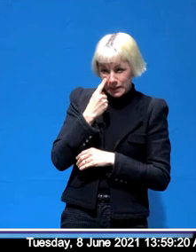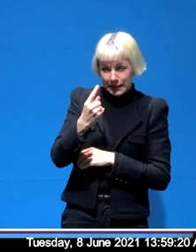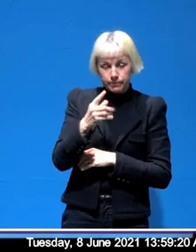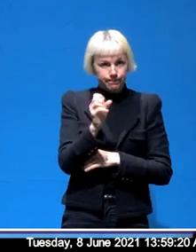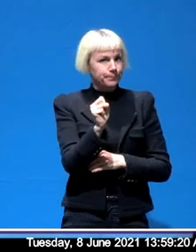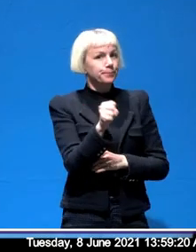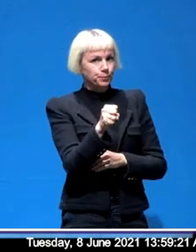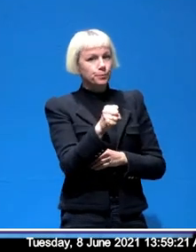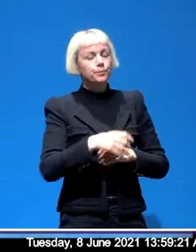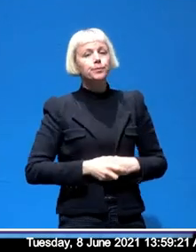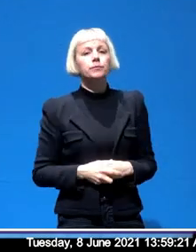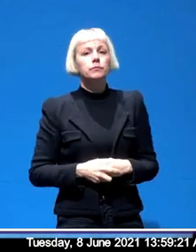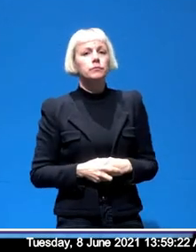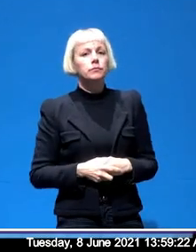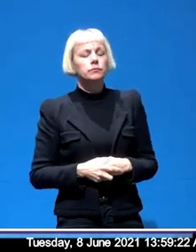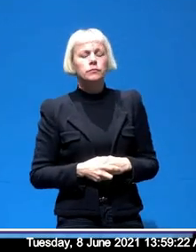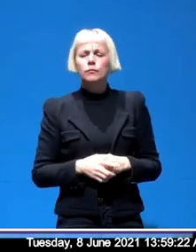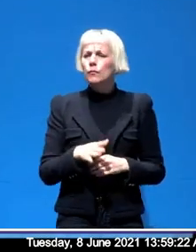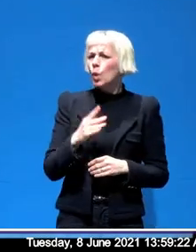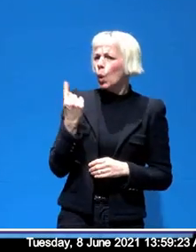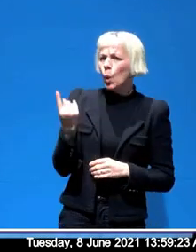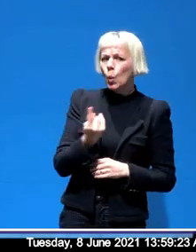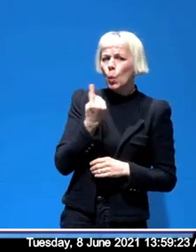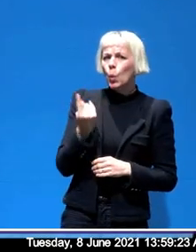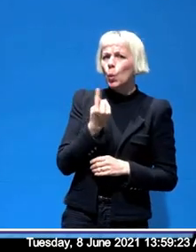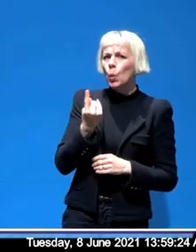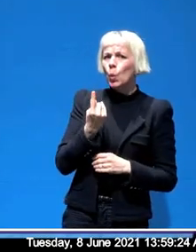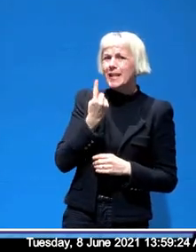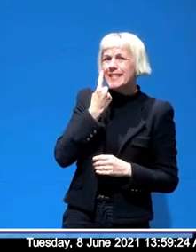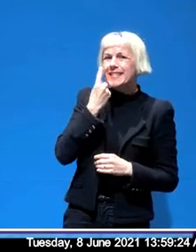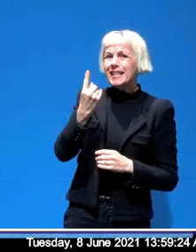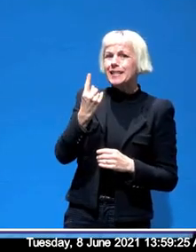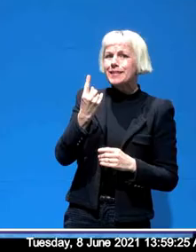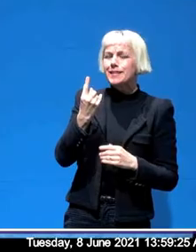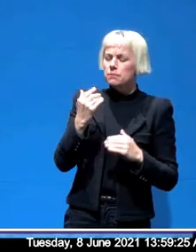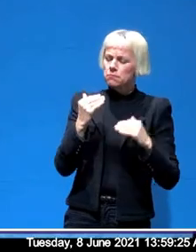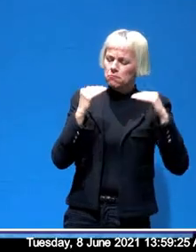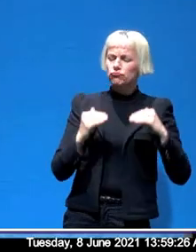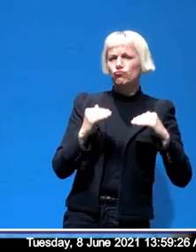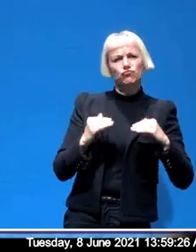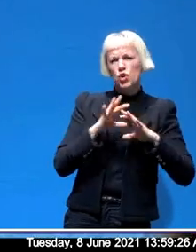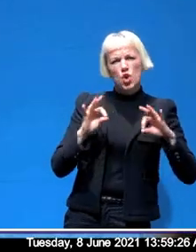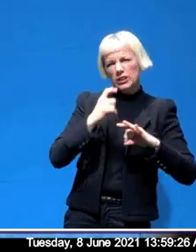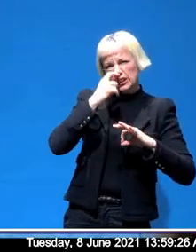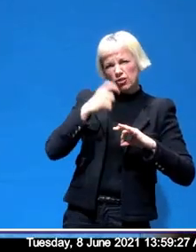Who would see a report that has an insignificant rating? From memory, I don't believe it would have gone any higher